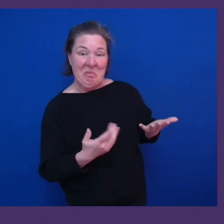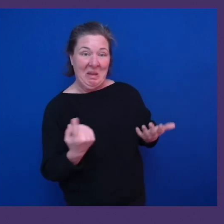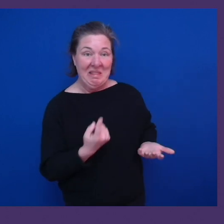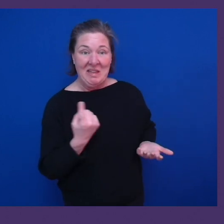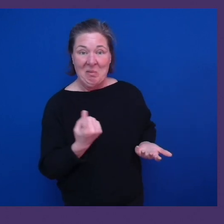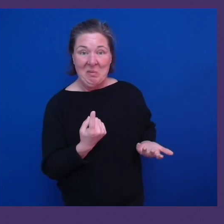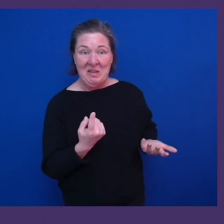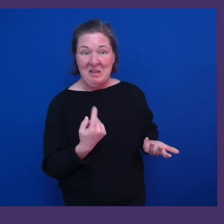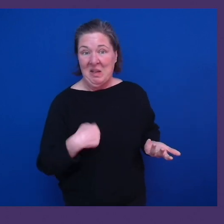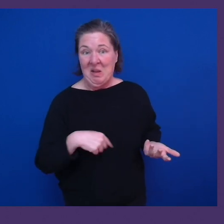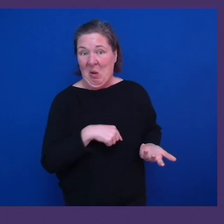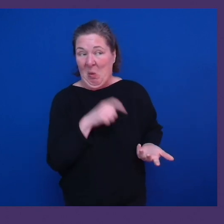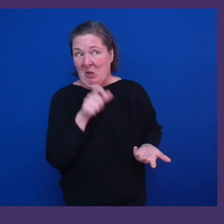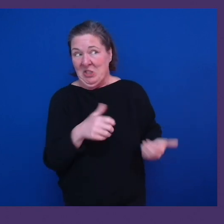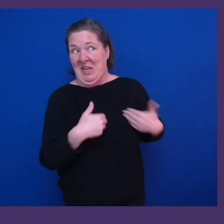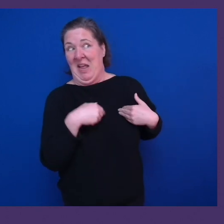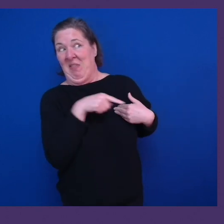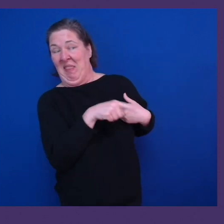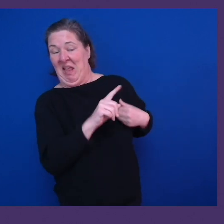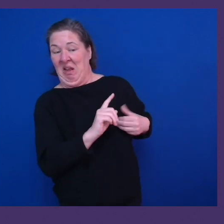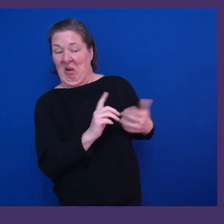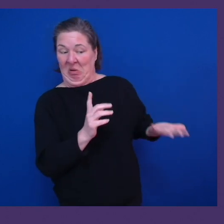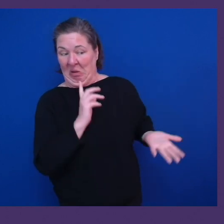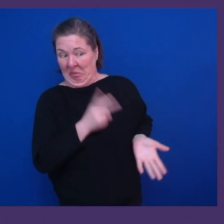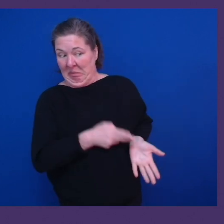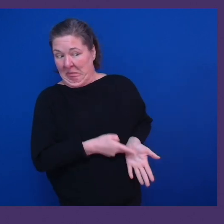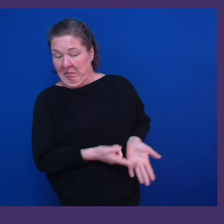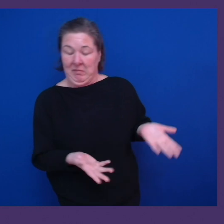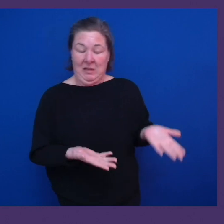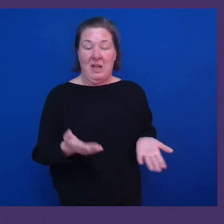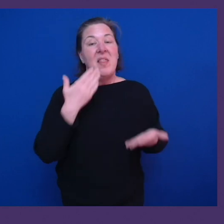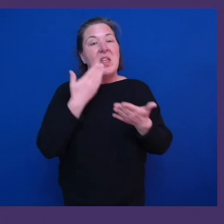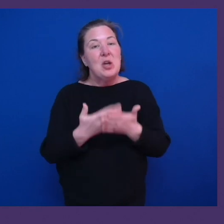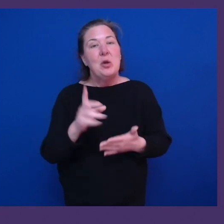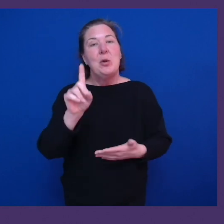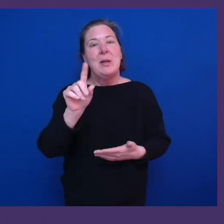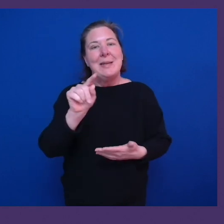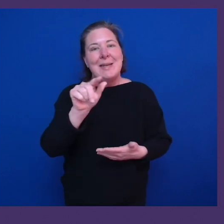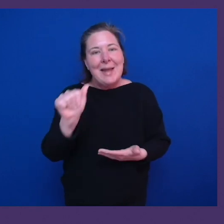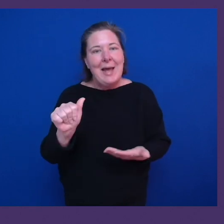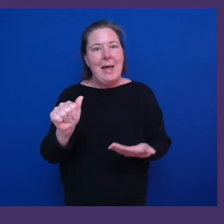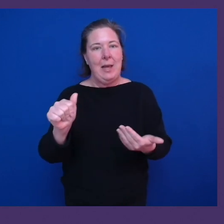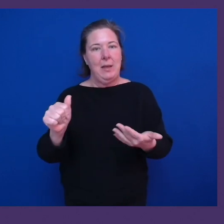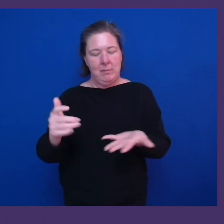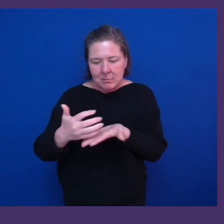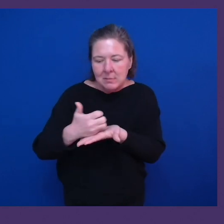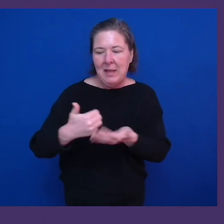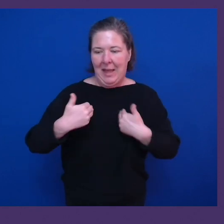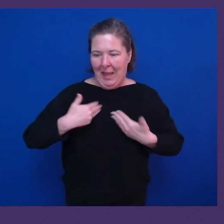So, making sure that, you know, good data hygiene and having that good source is really going to set yourself